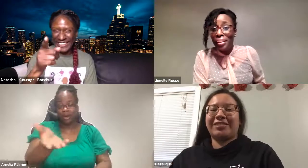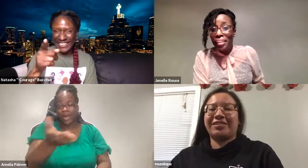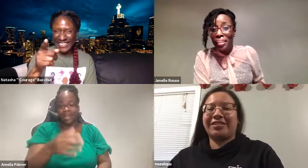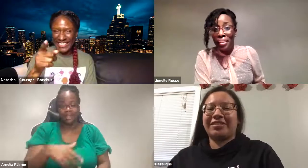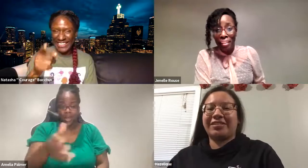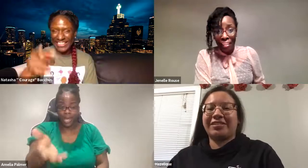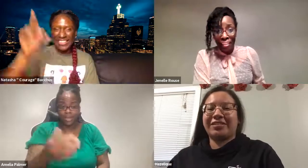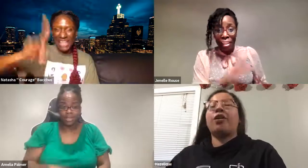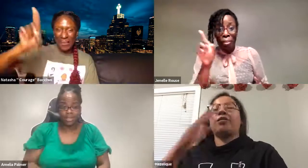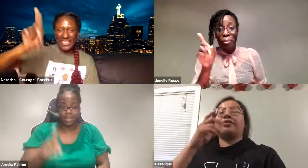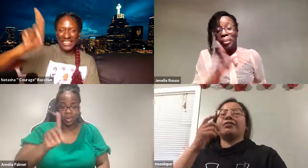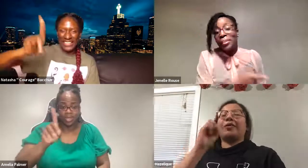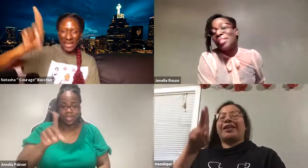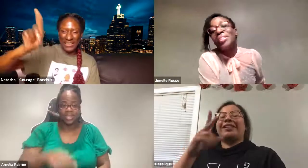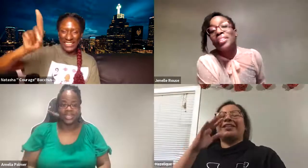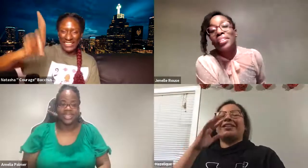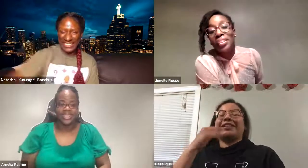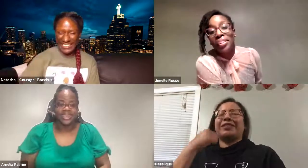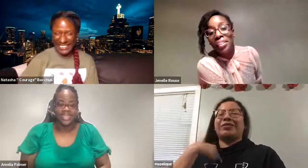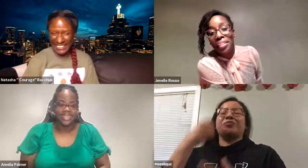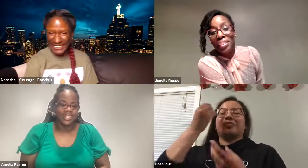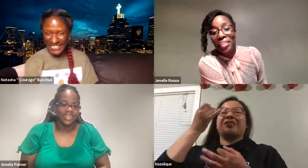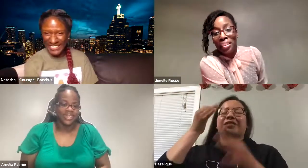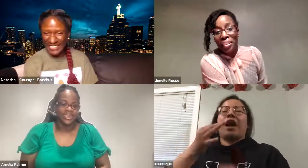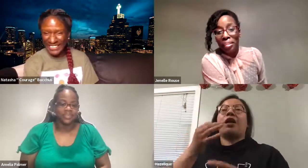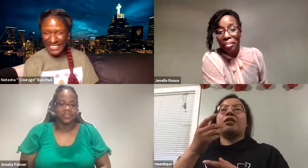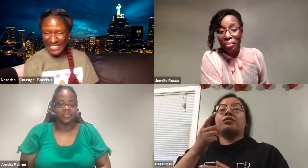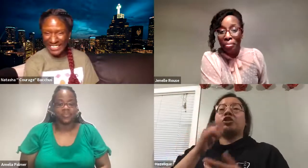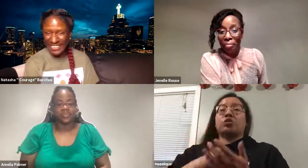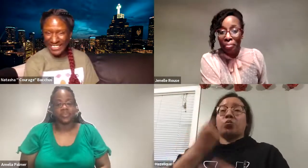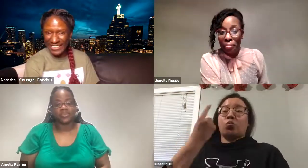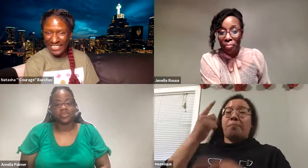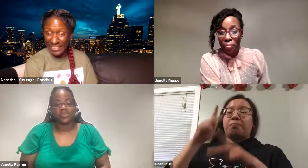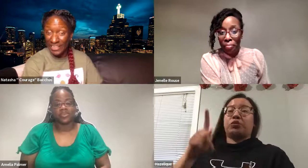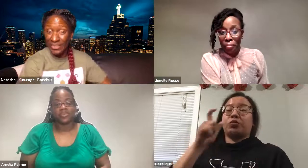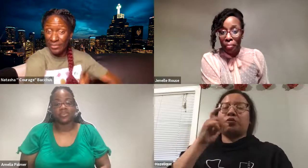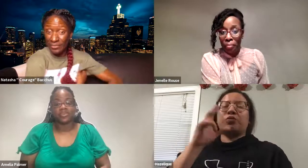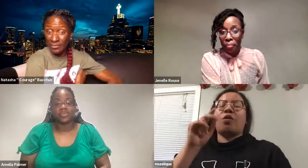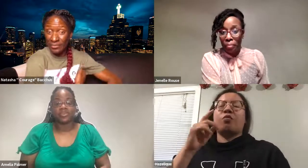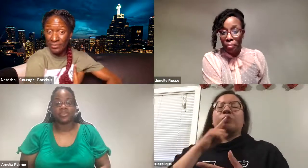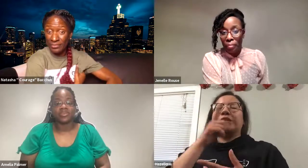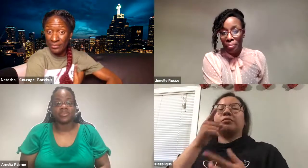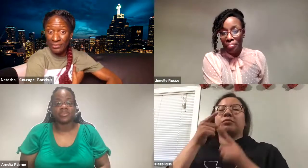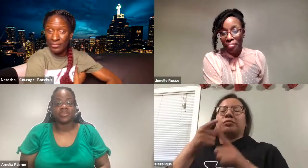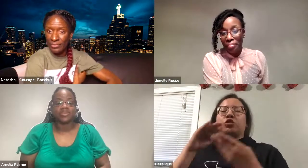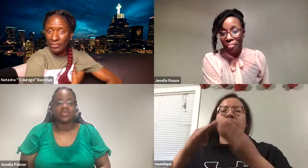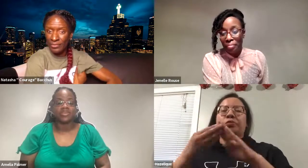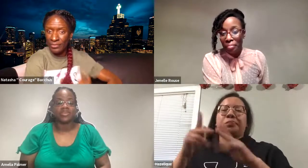amelia? oh dominique go ahead. - sure um well it's not just one